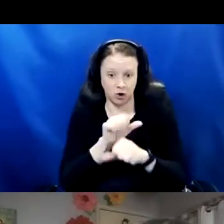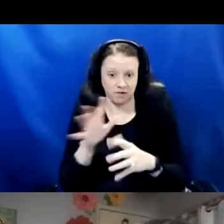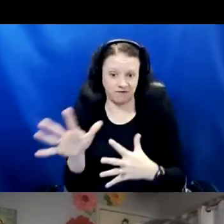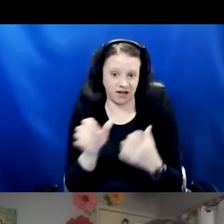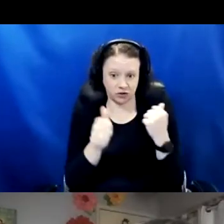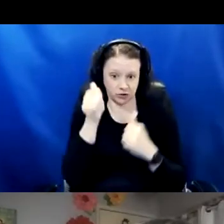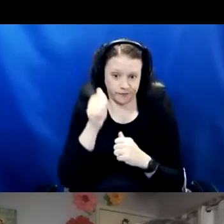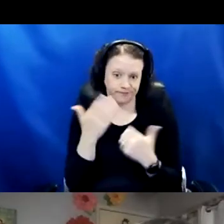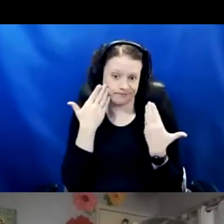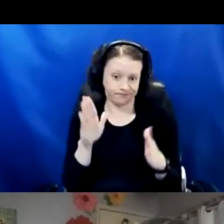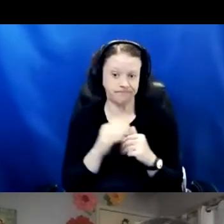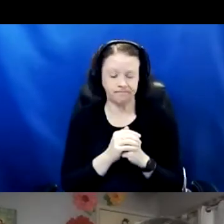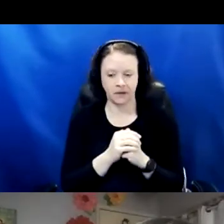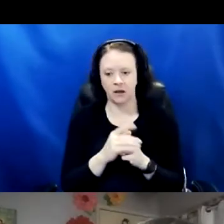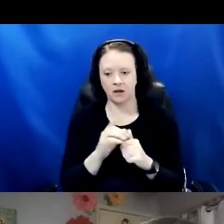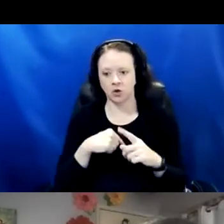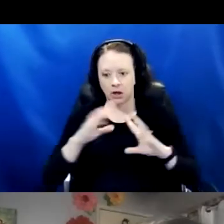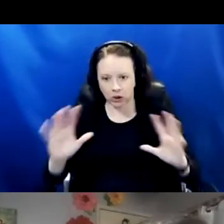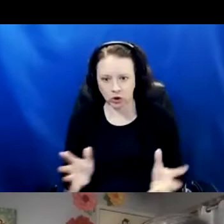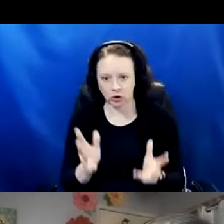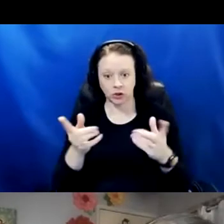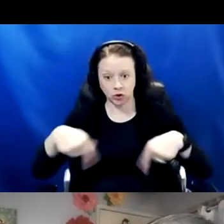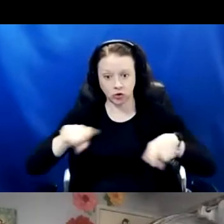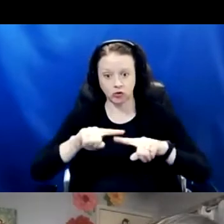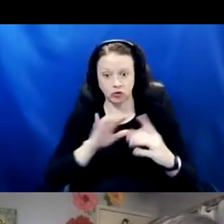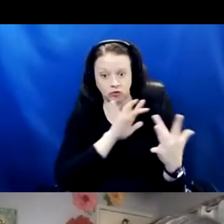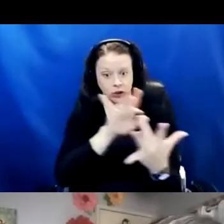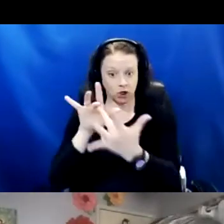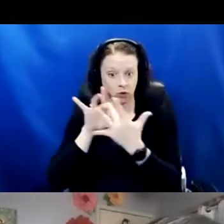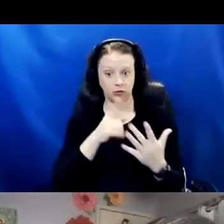So, you know, I would encourage folks to reach out to their community-based organizations.